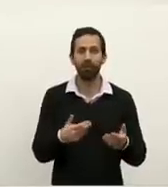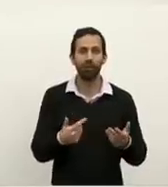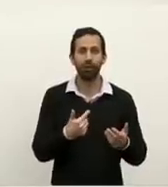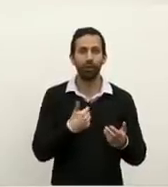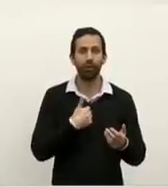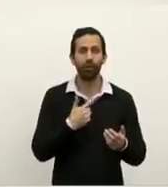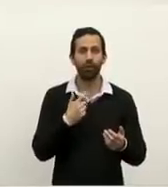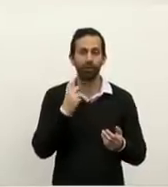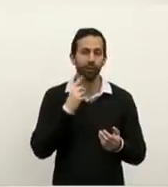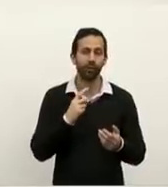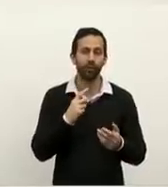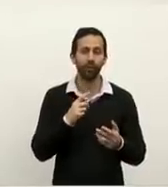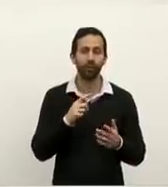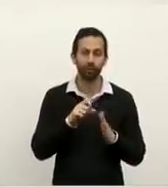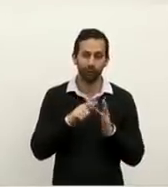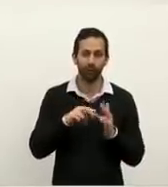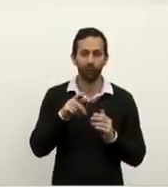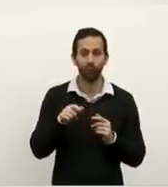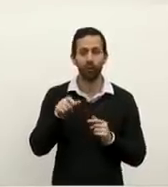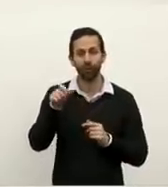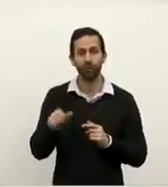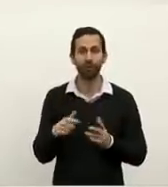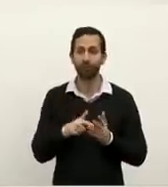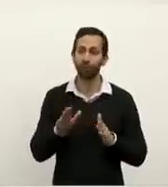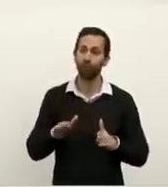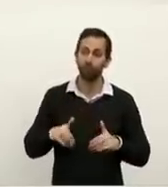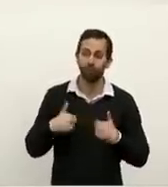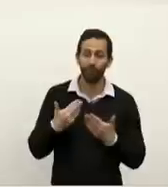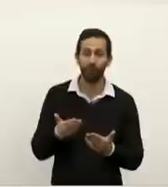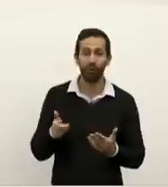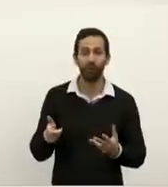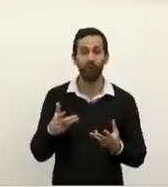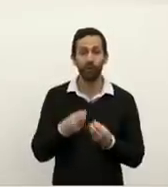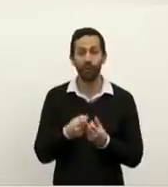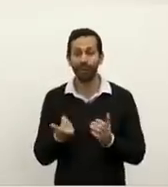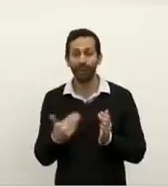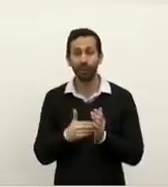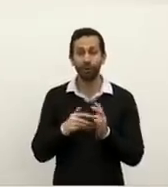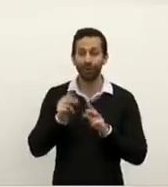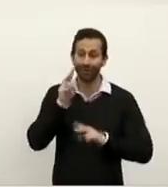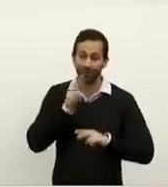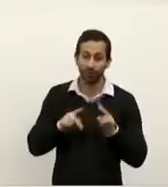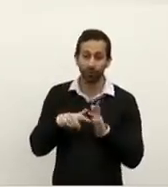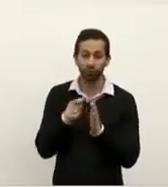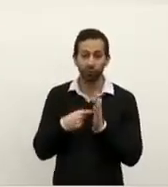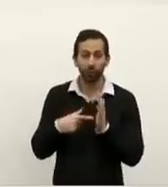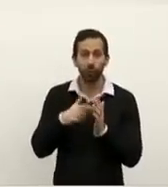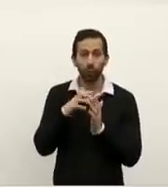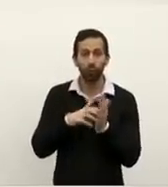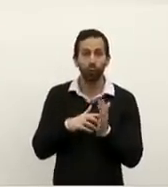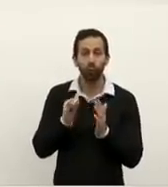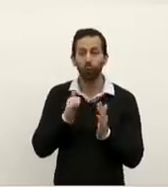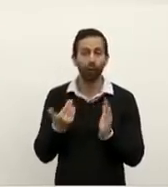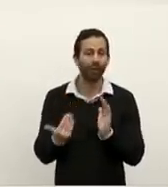on the participant's part to provide either an additional assessment report or additional piece of information